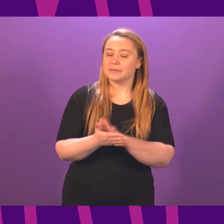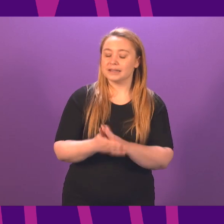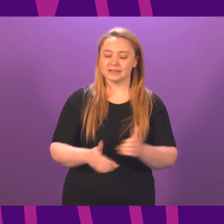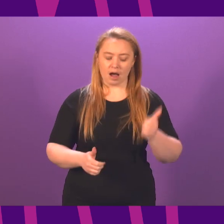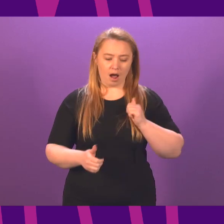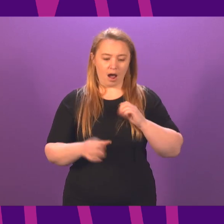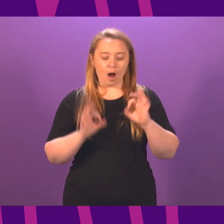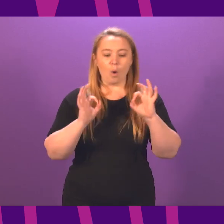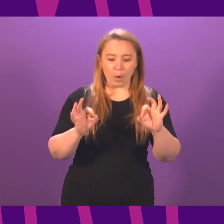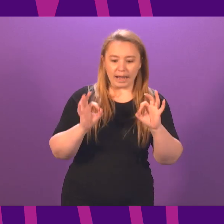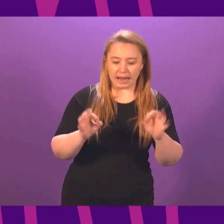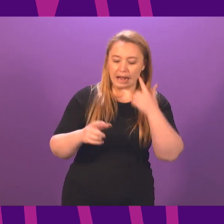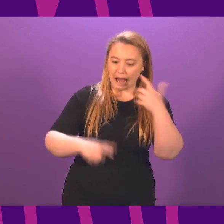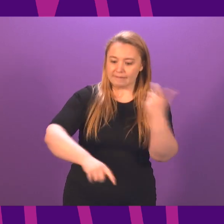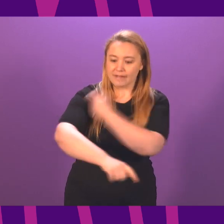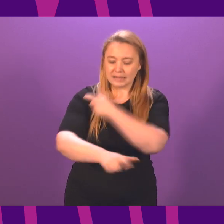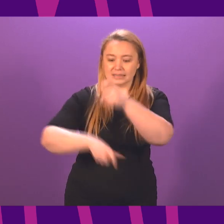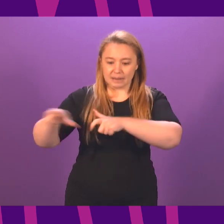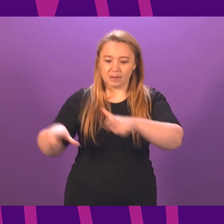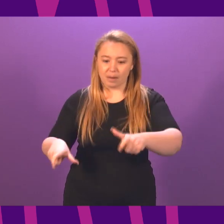we are able to vaccinate the numbers of people that we are estimating.